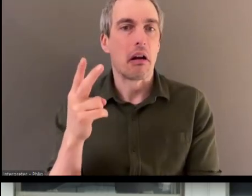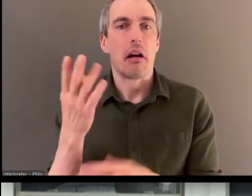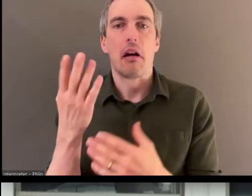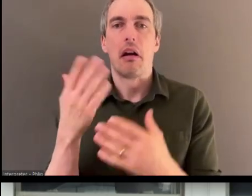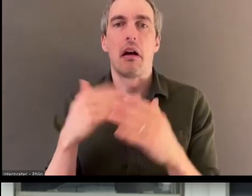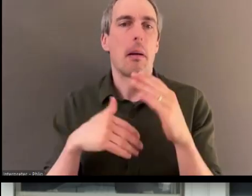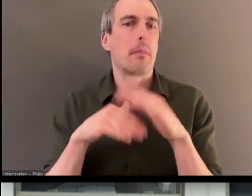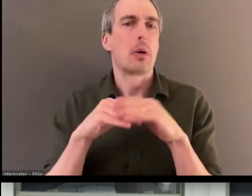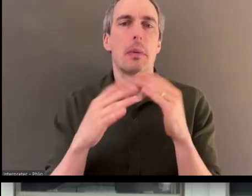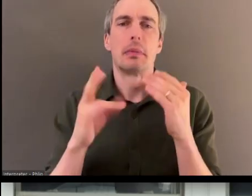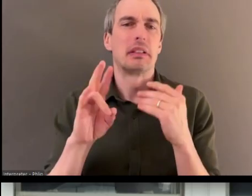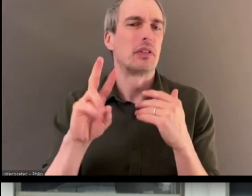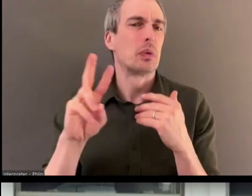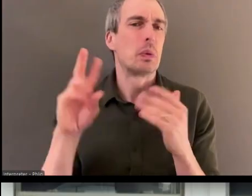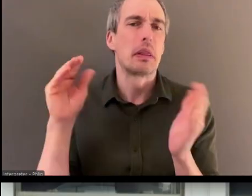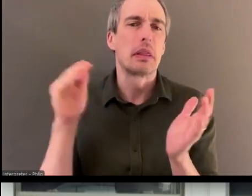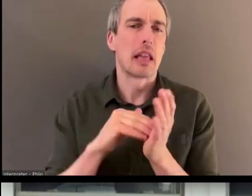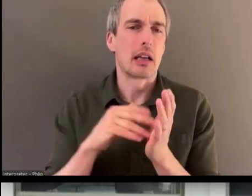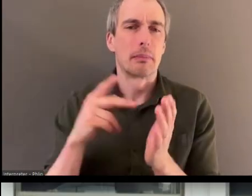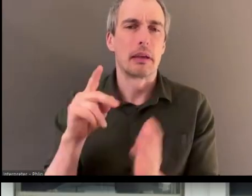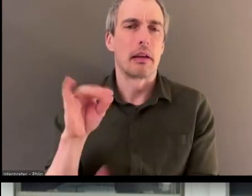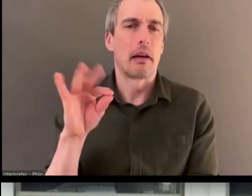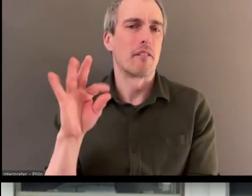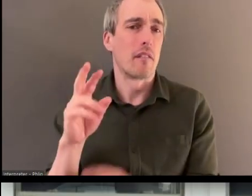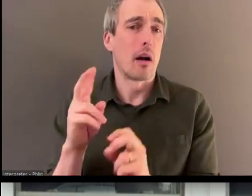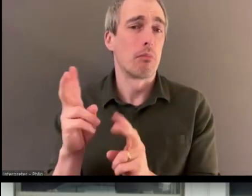And so the 200,000 is just the tip of the iceberg.